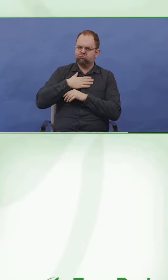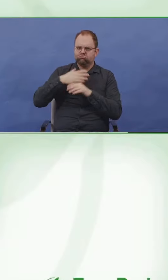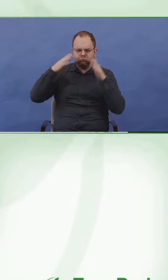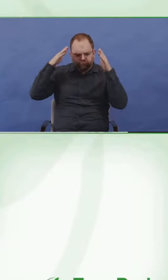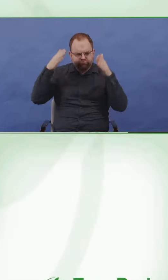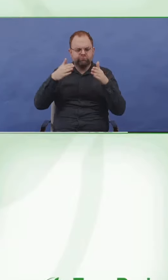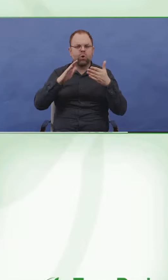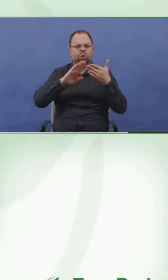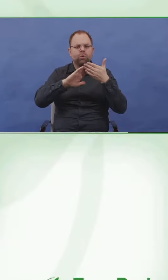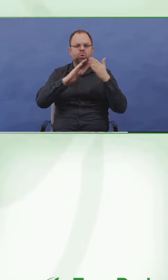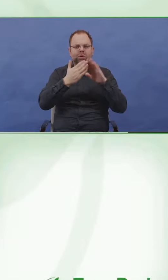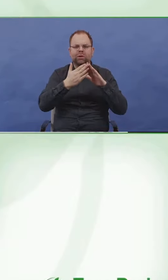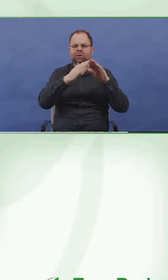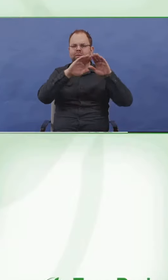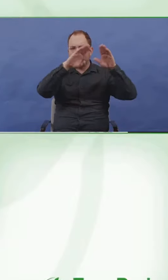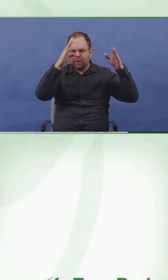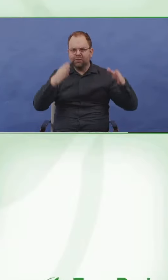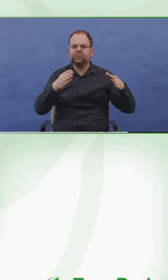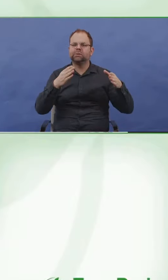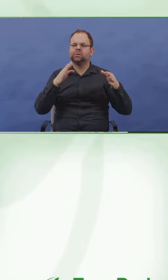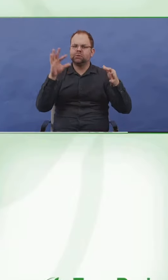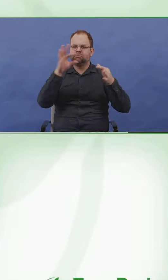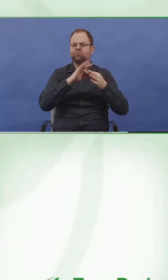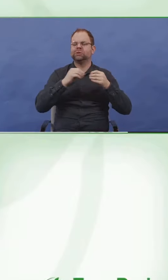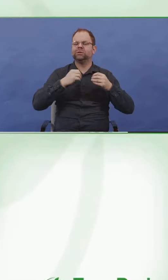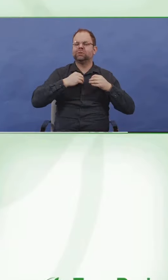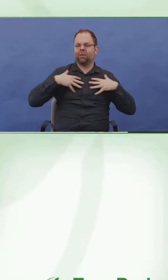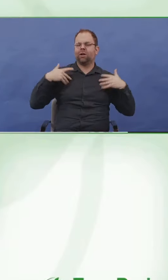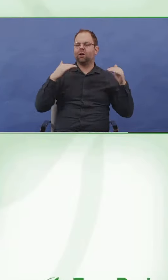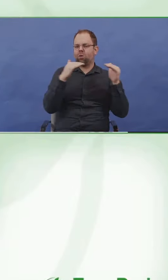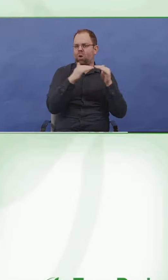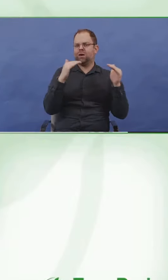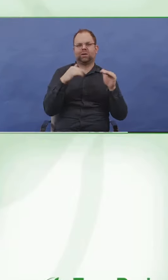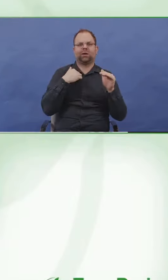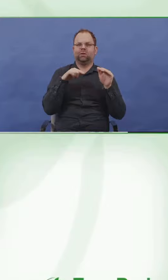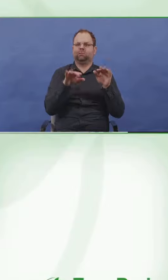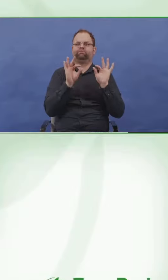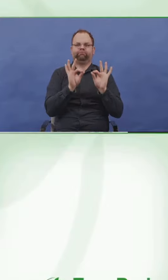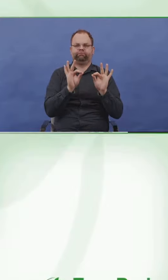People with disabilities need to explain the type of community support they want.